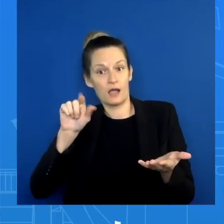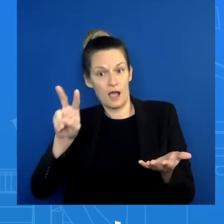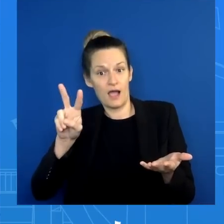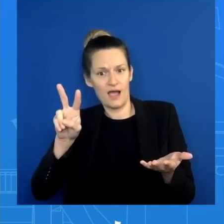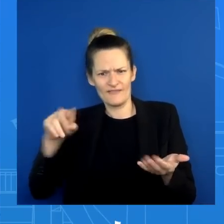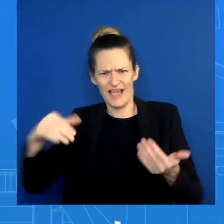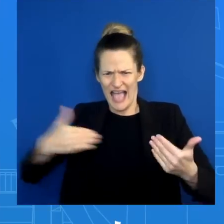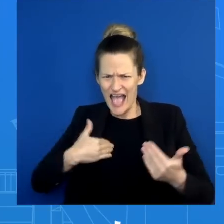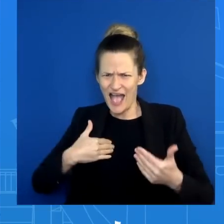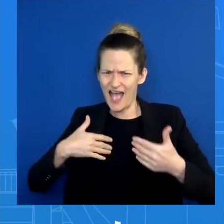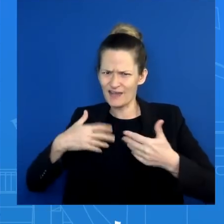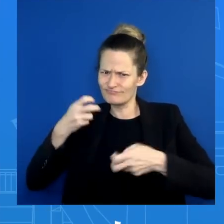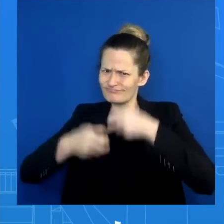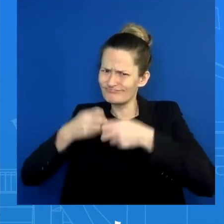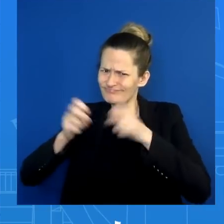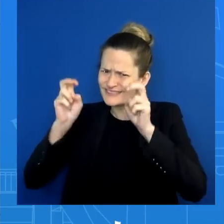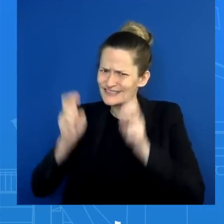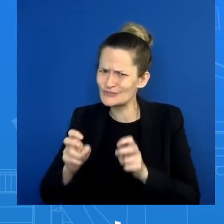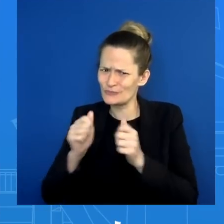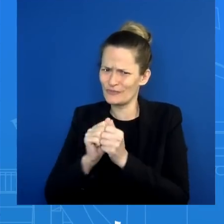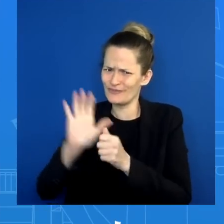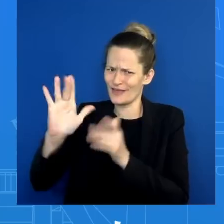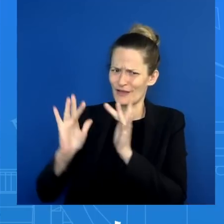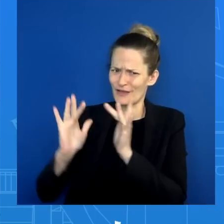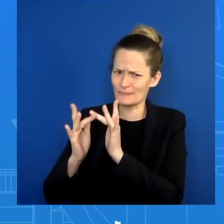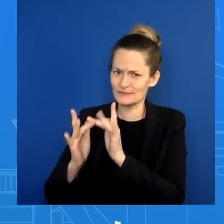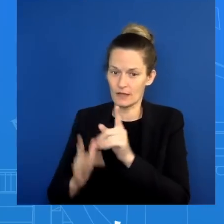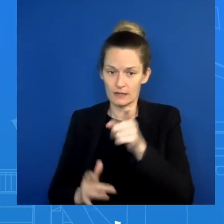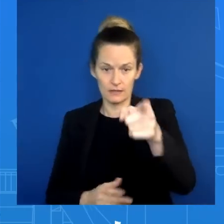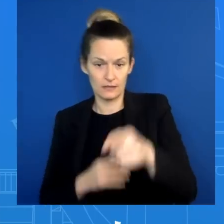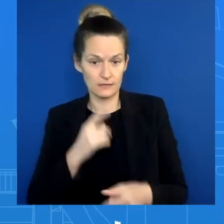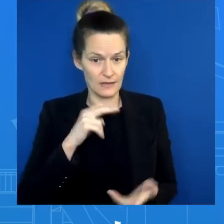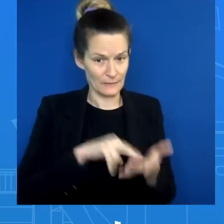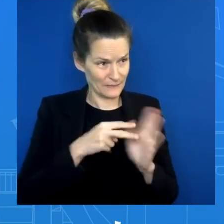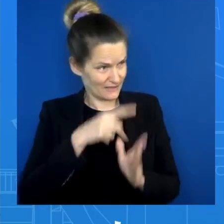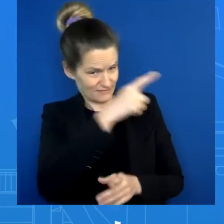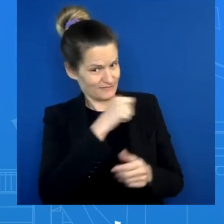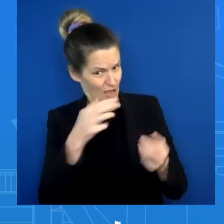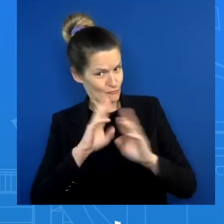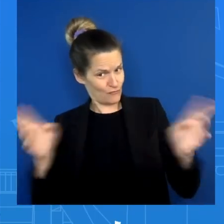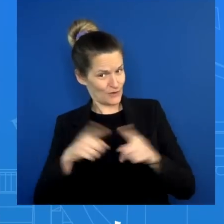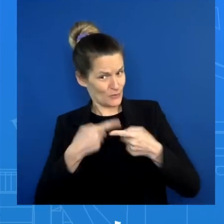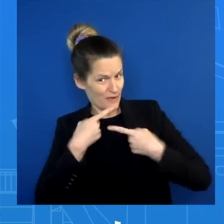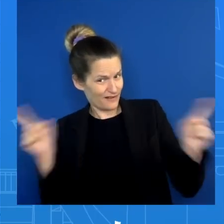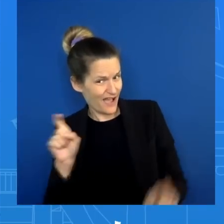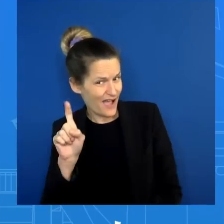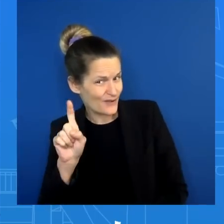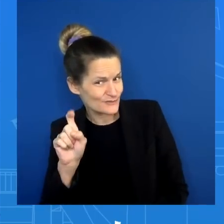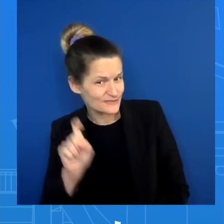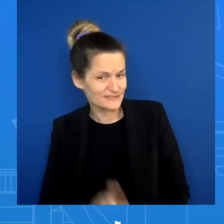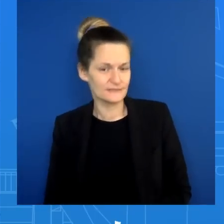For some time now, you've heard from the president directly that we would have a decision by August 31st.